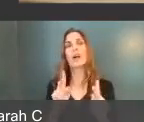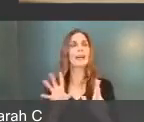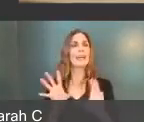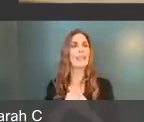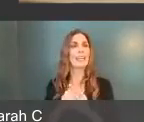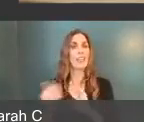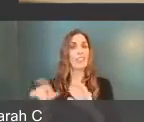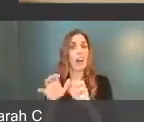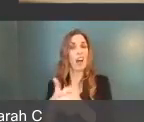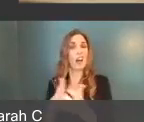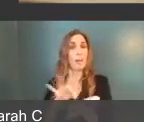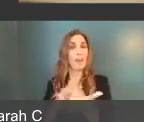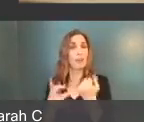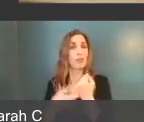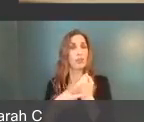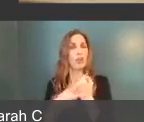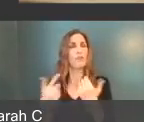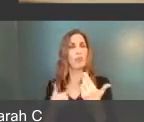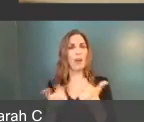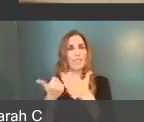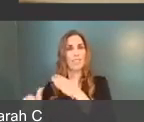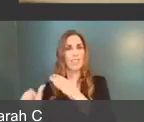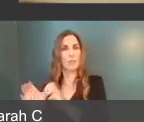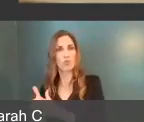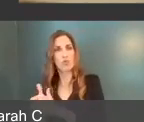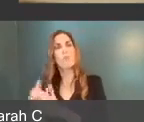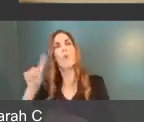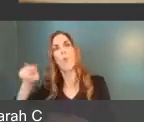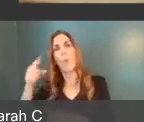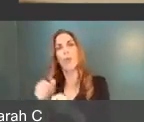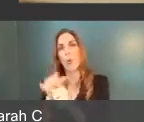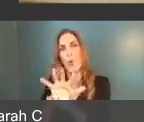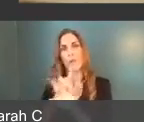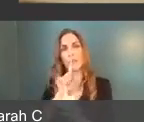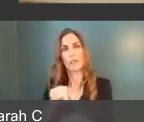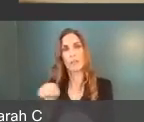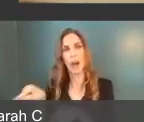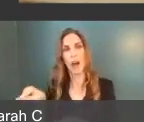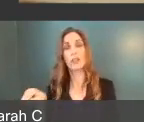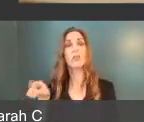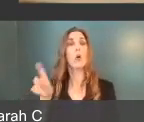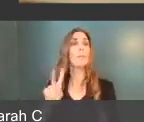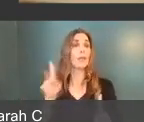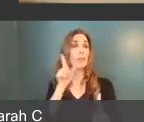we have a subgroup that is just for the COVID response so people will get slotted into that